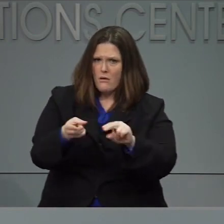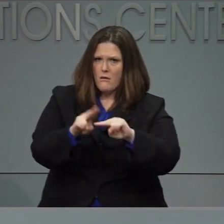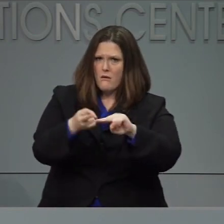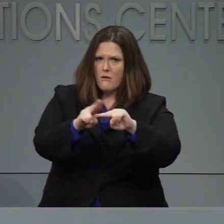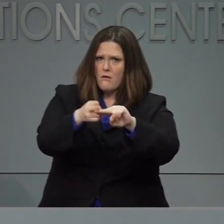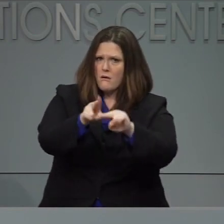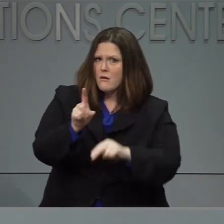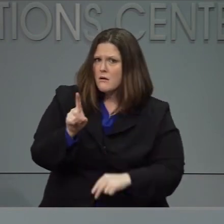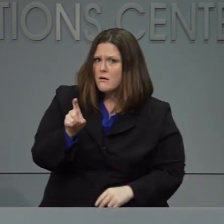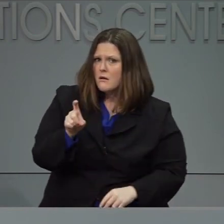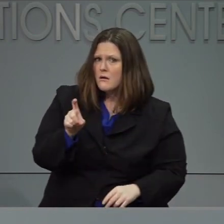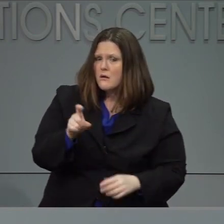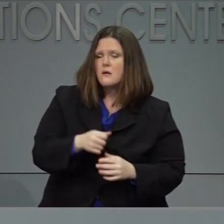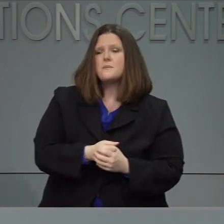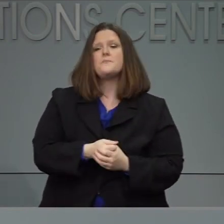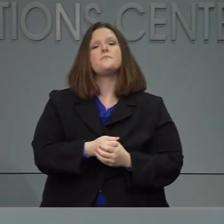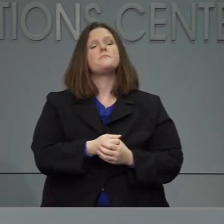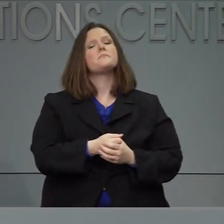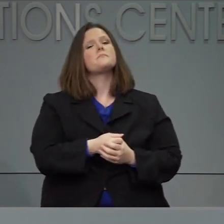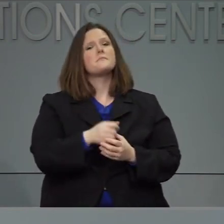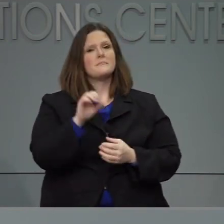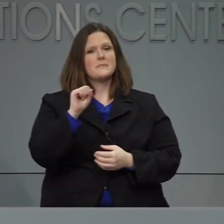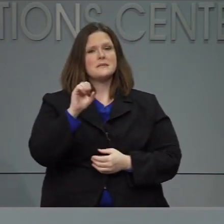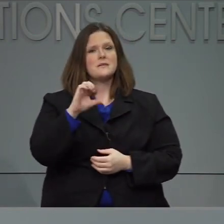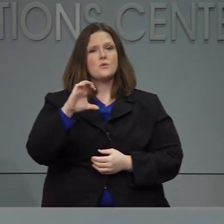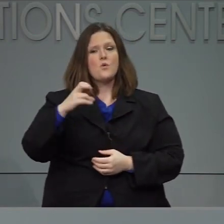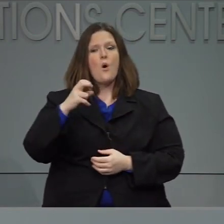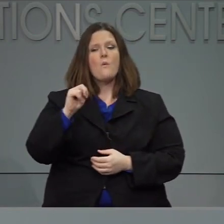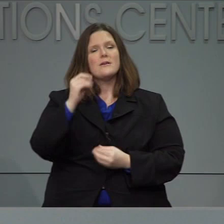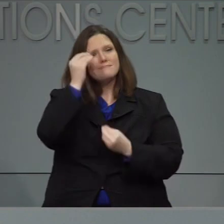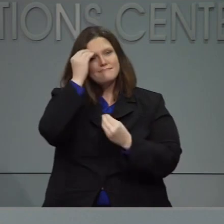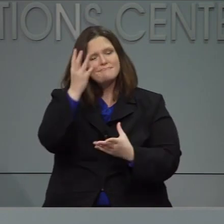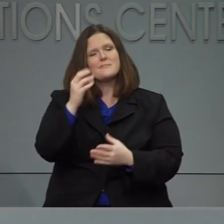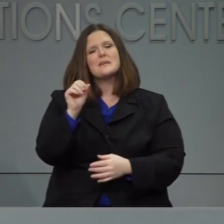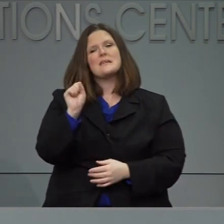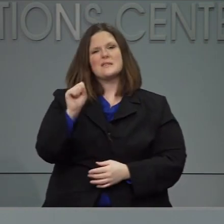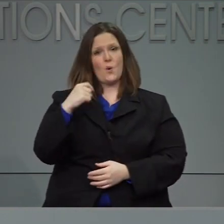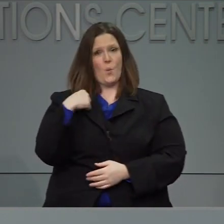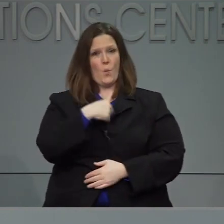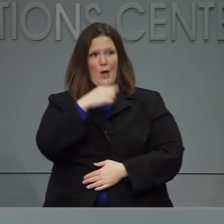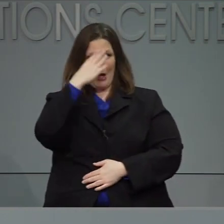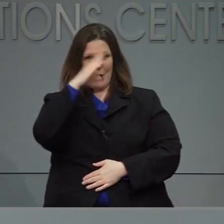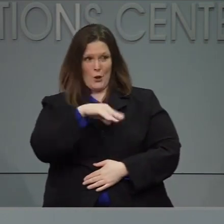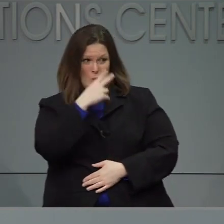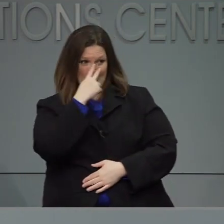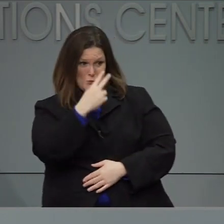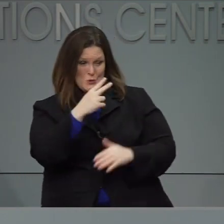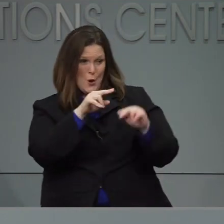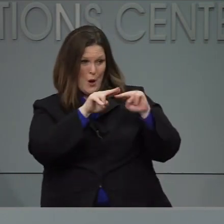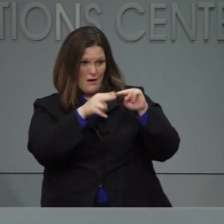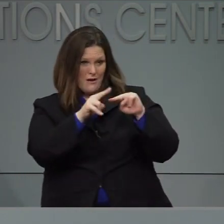THANKS VANESSA I WHILE WE HAVE BEEN MAKING PROGRESS WE KNEW THAT THAT PROGRESS WAS FRAGILE AND WE'RE SEEING SOME